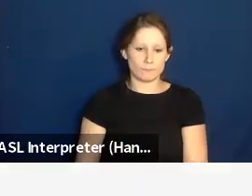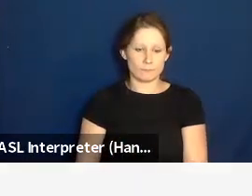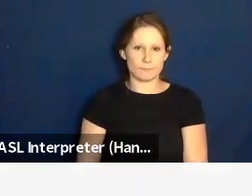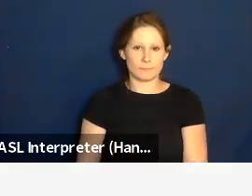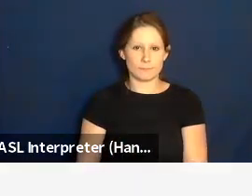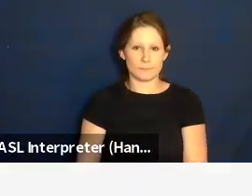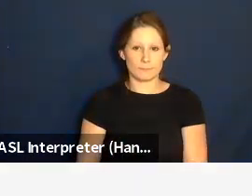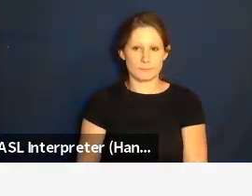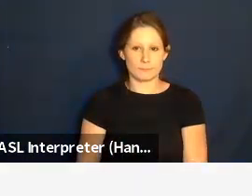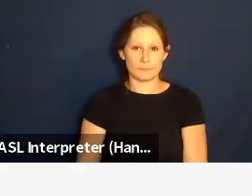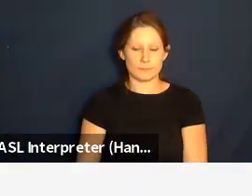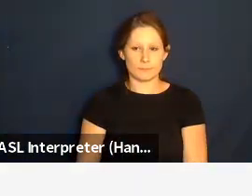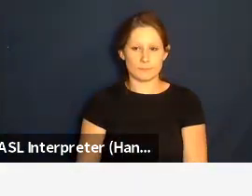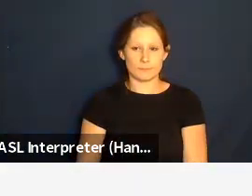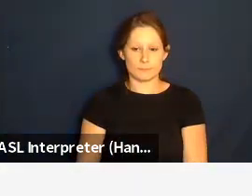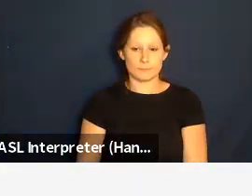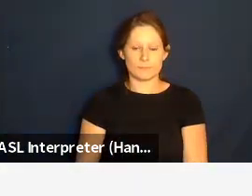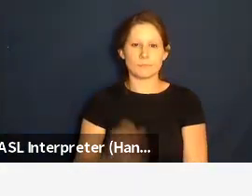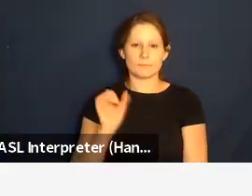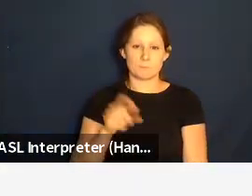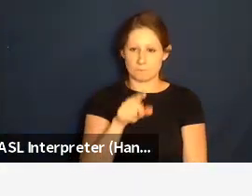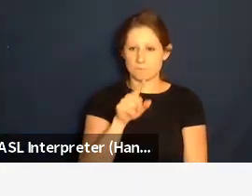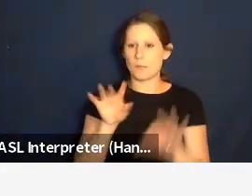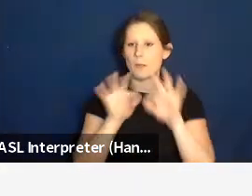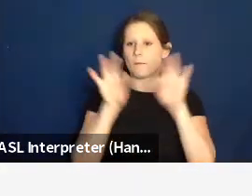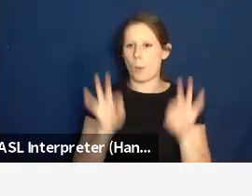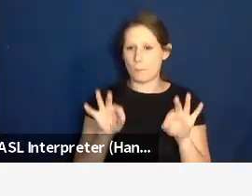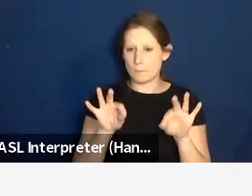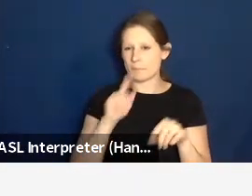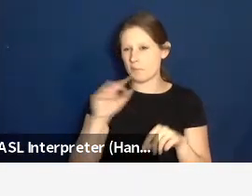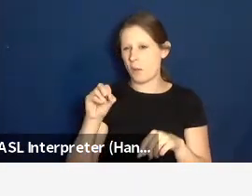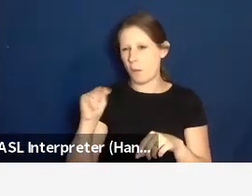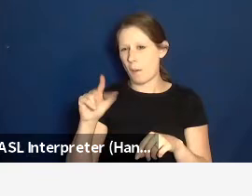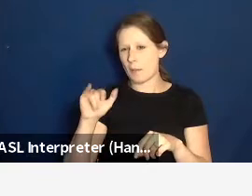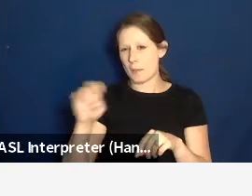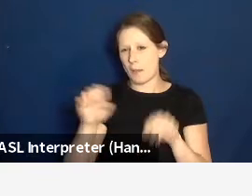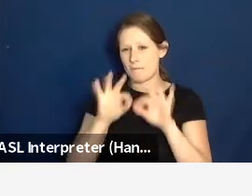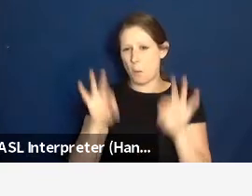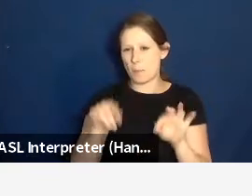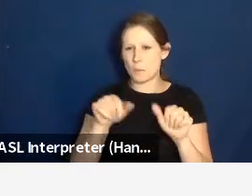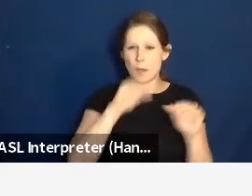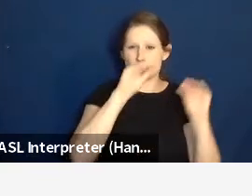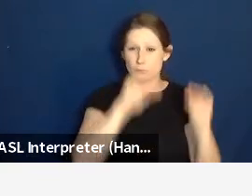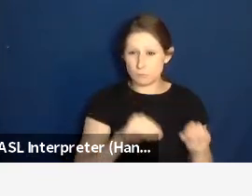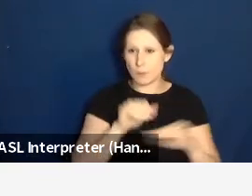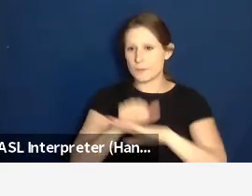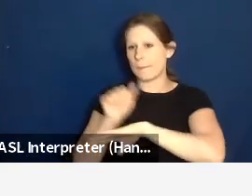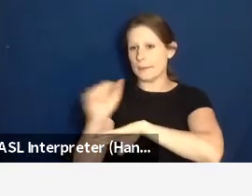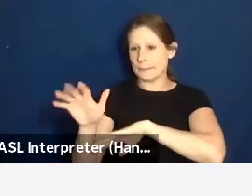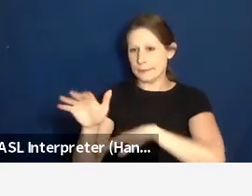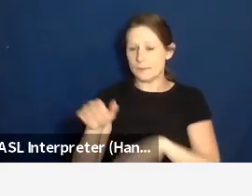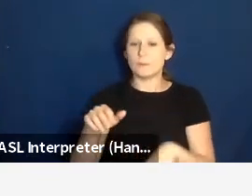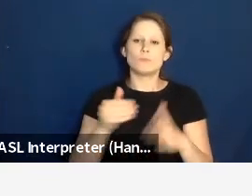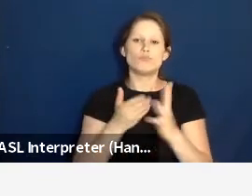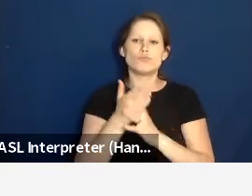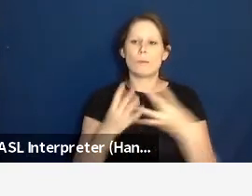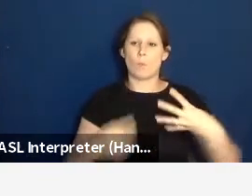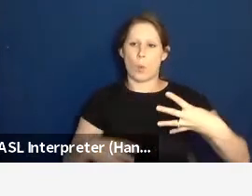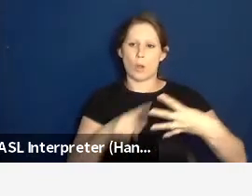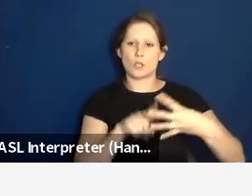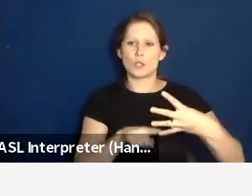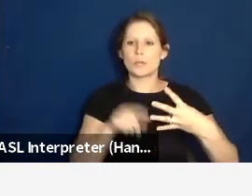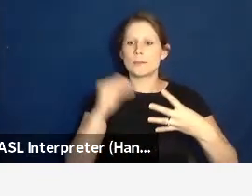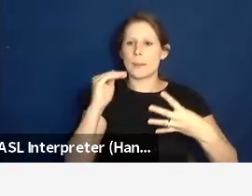This takes you to a job form, you can submit is on line. The four steps are straightforward.